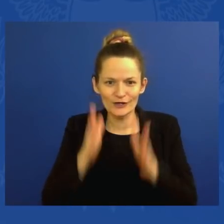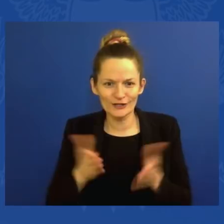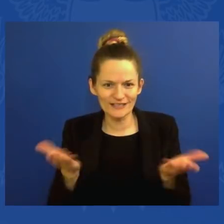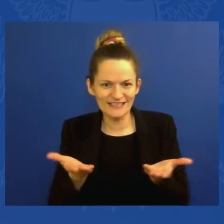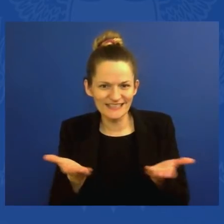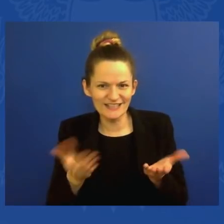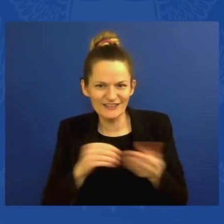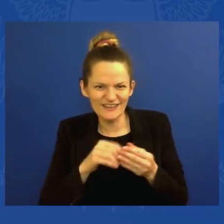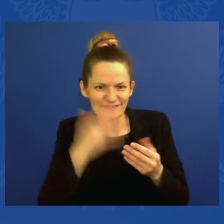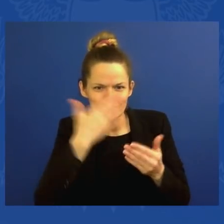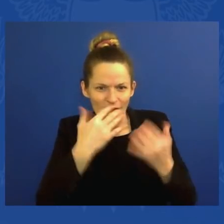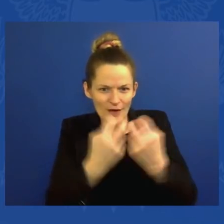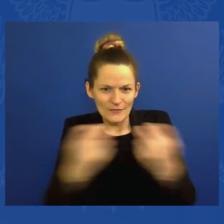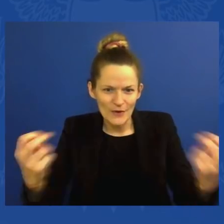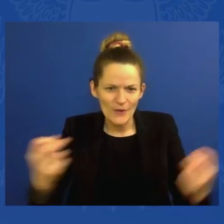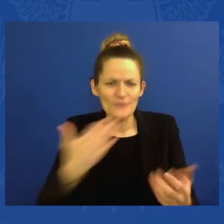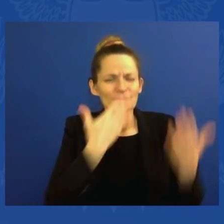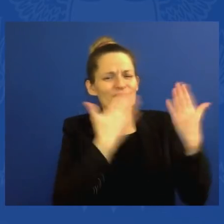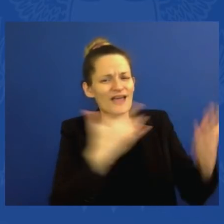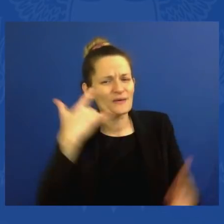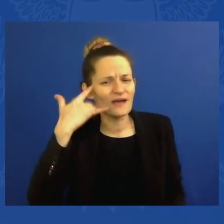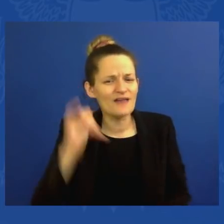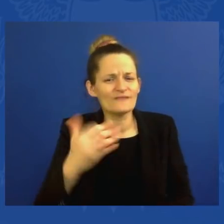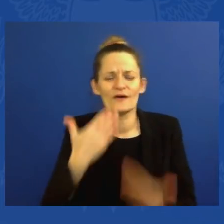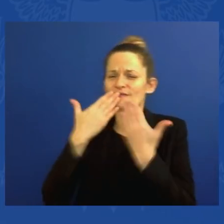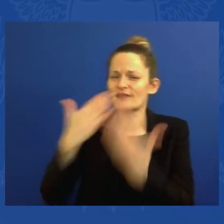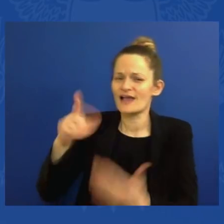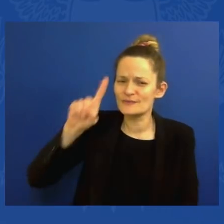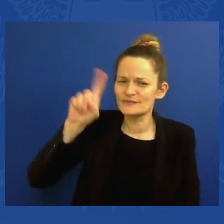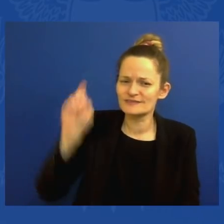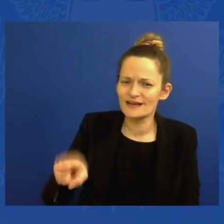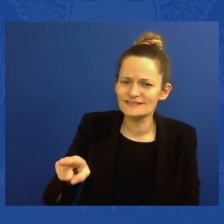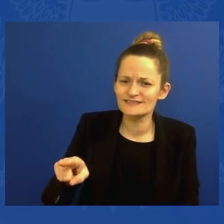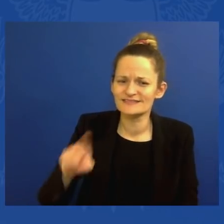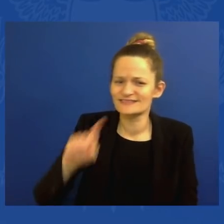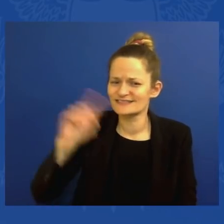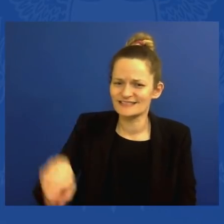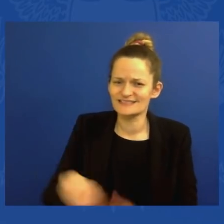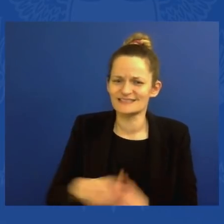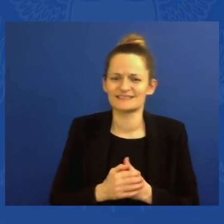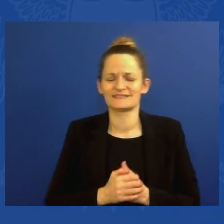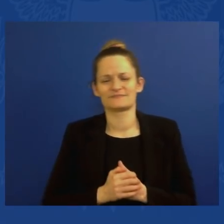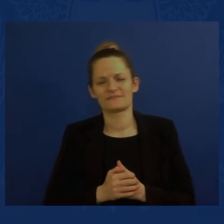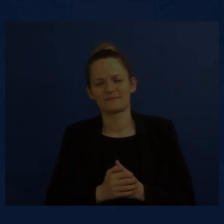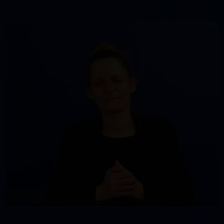Thank you.